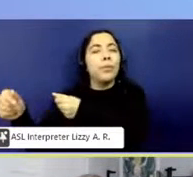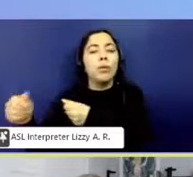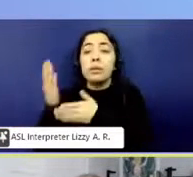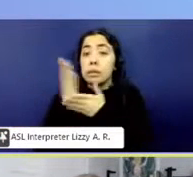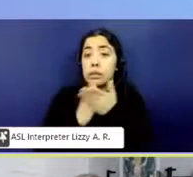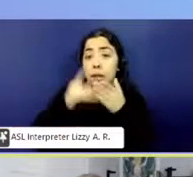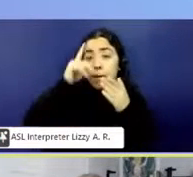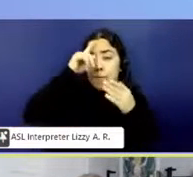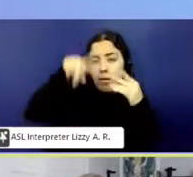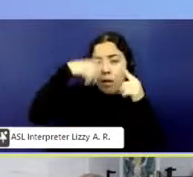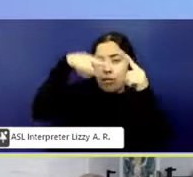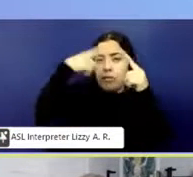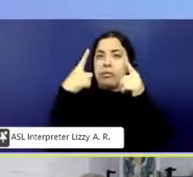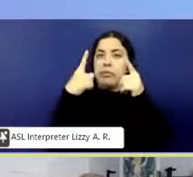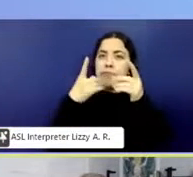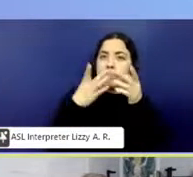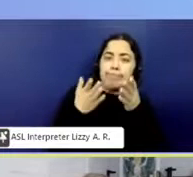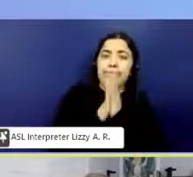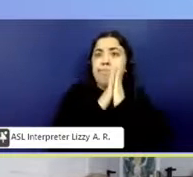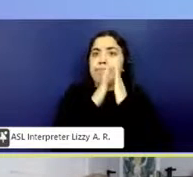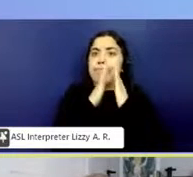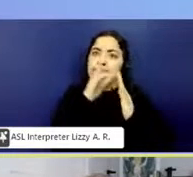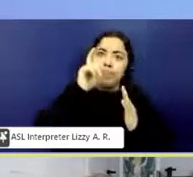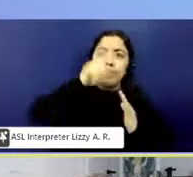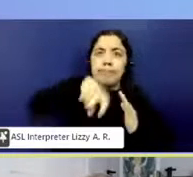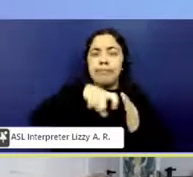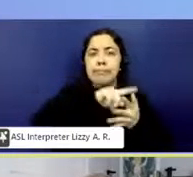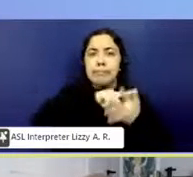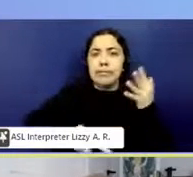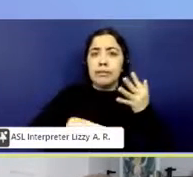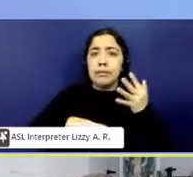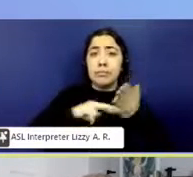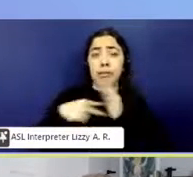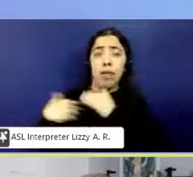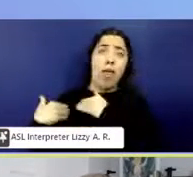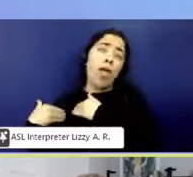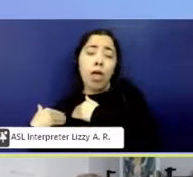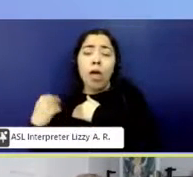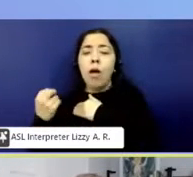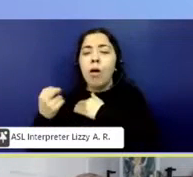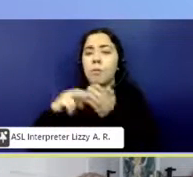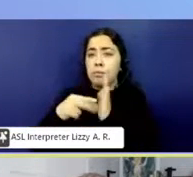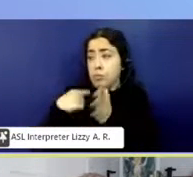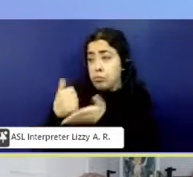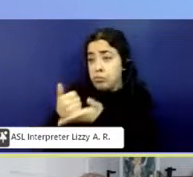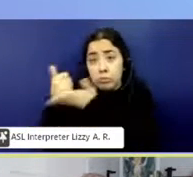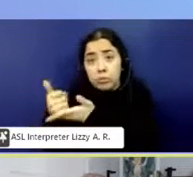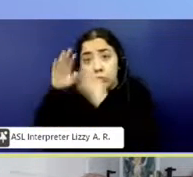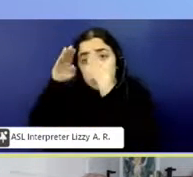heavy and if so do we support different needs around capabilities like focus and attention